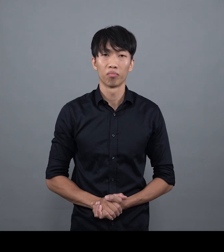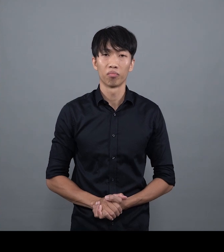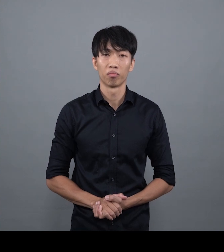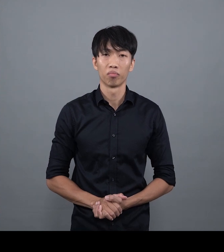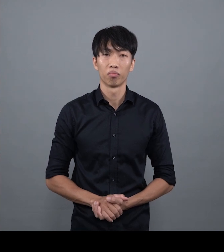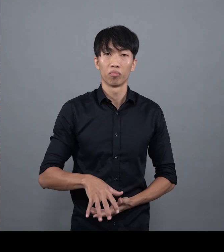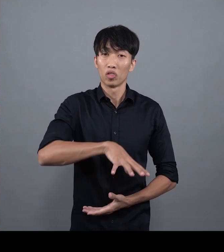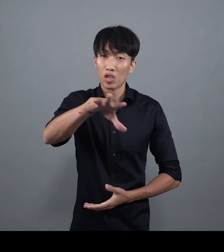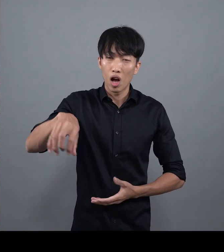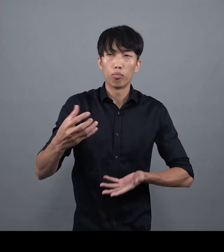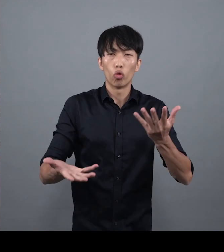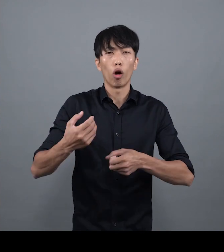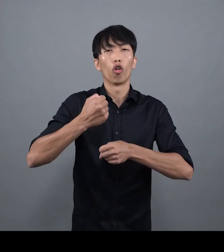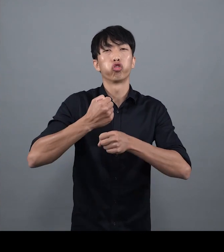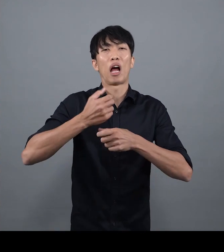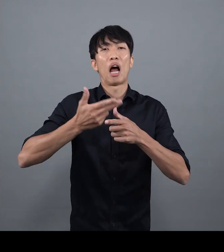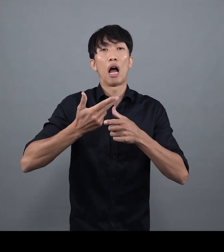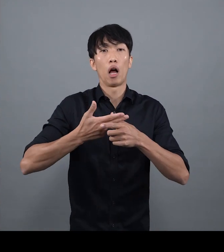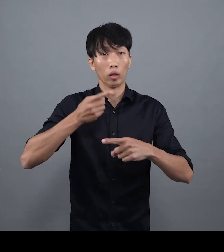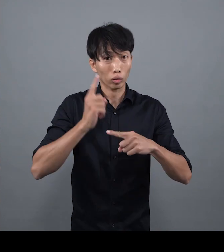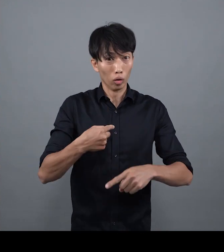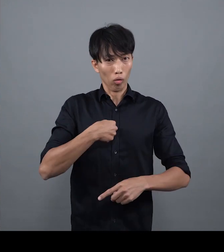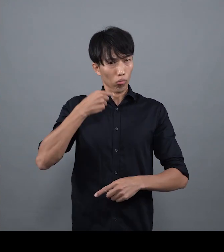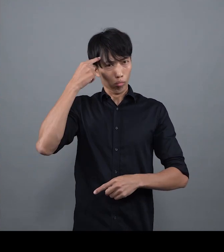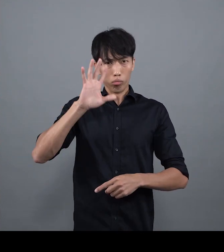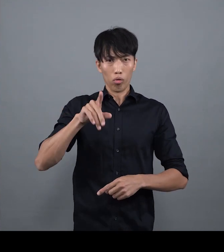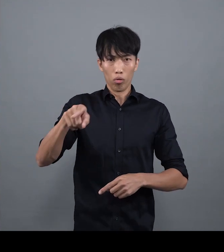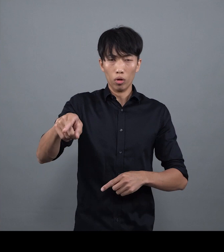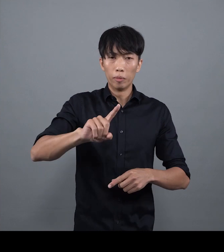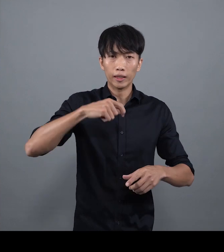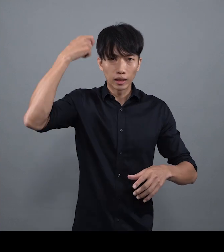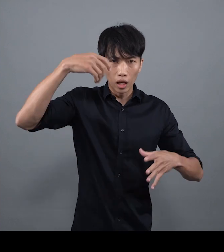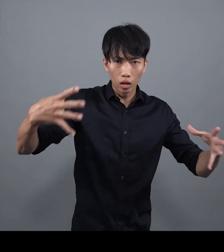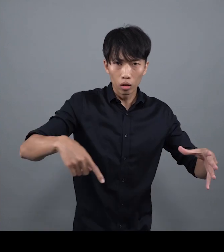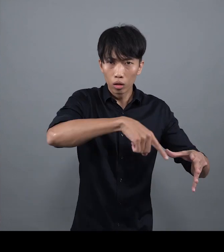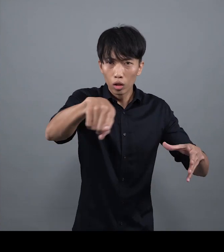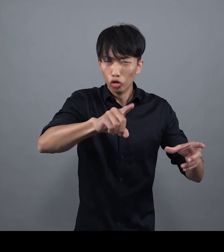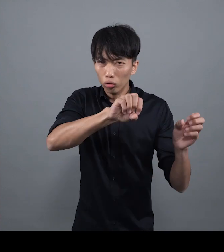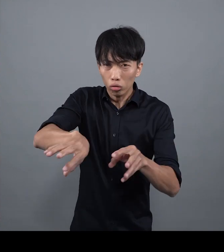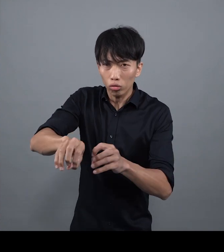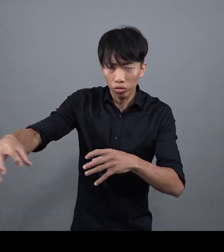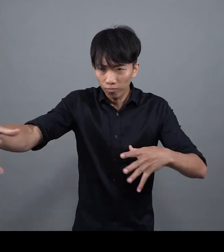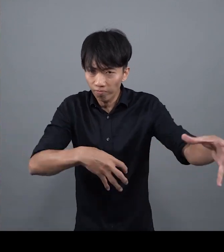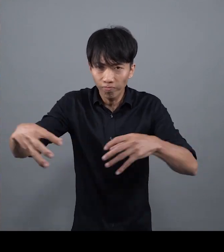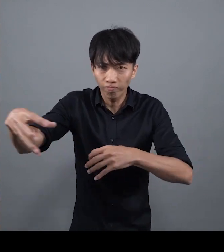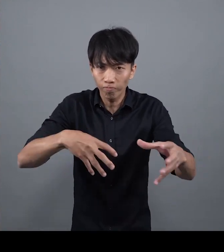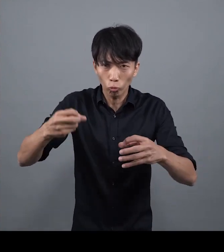They might consider this to be just a job But to me they’re sorting and categorising the things we abandon